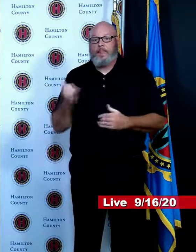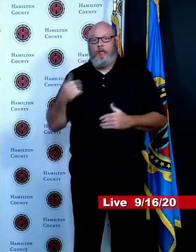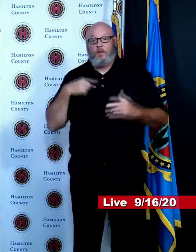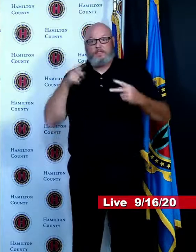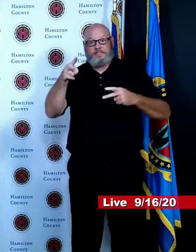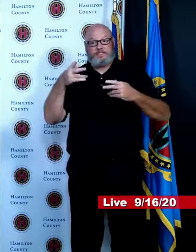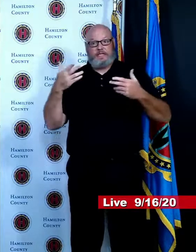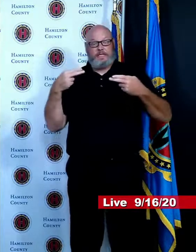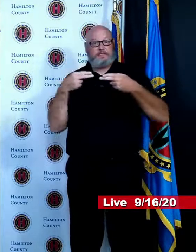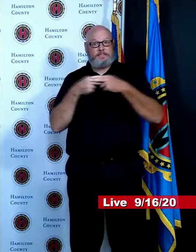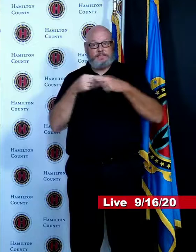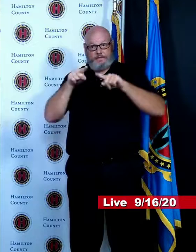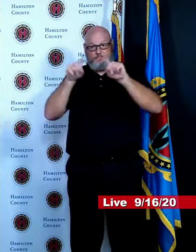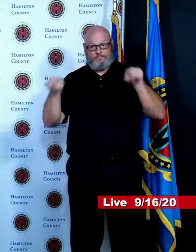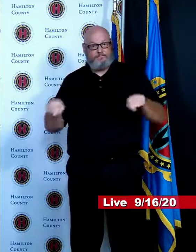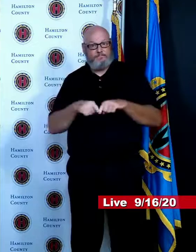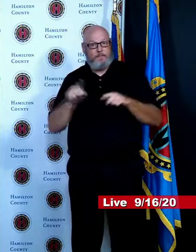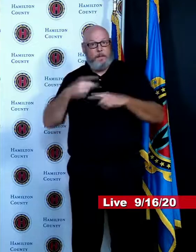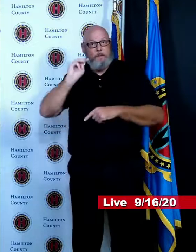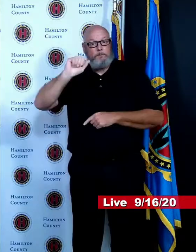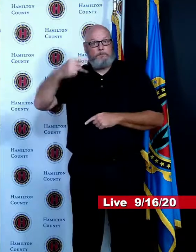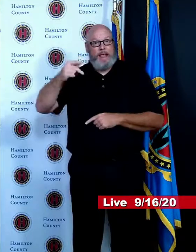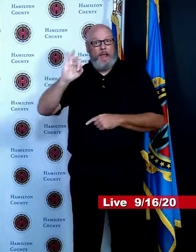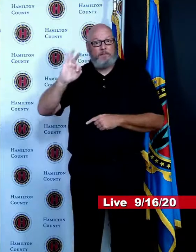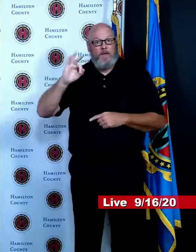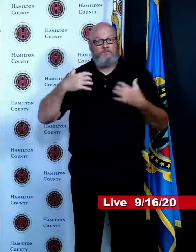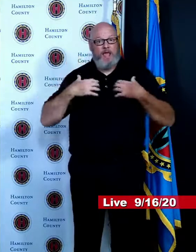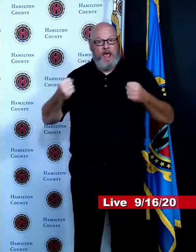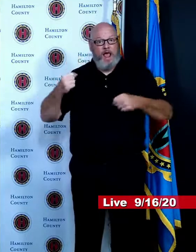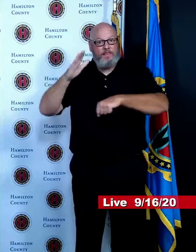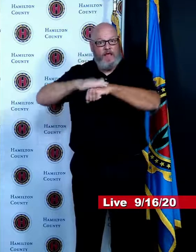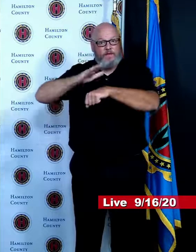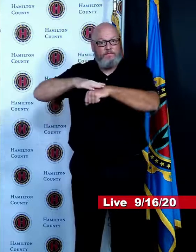County is in orange and that helps to advise us on the